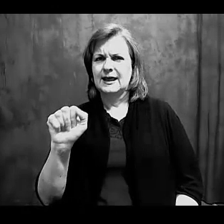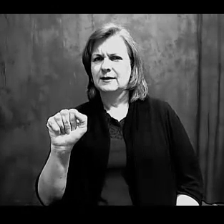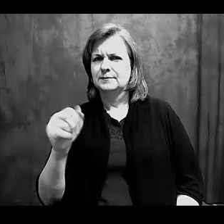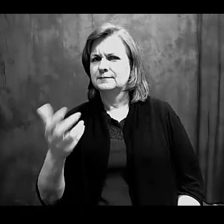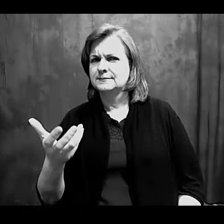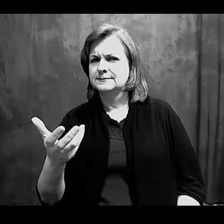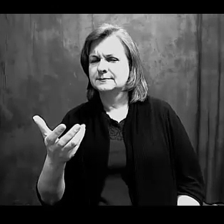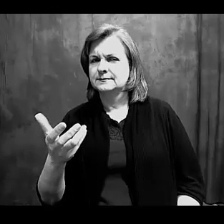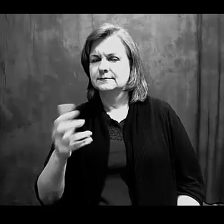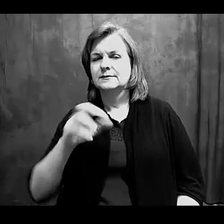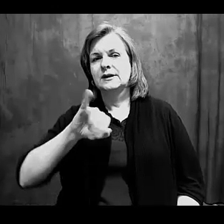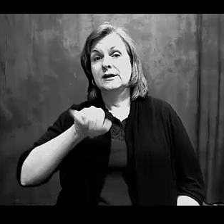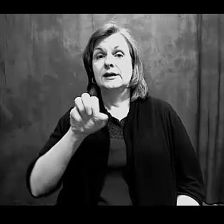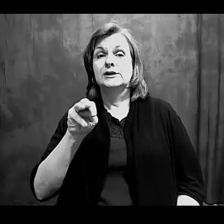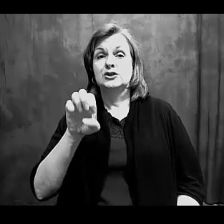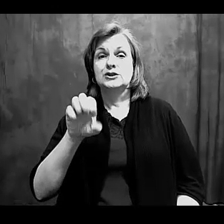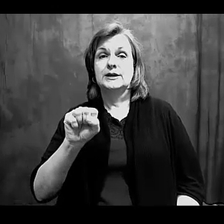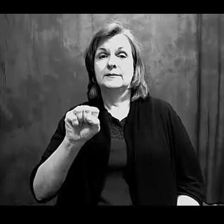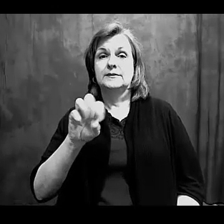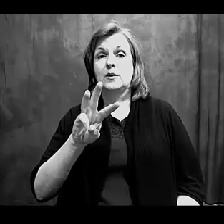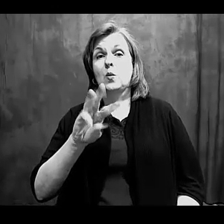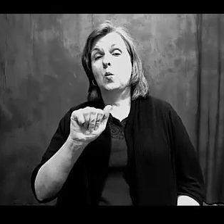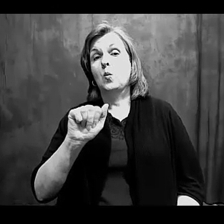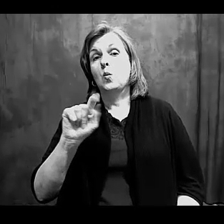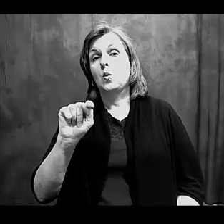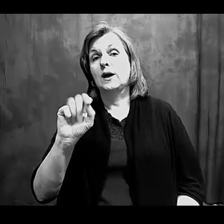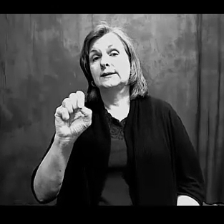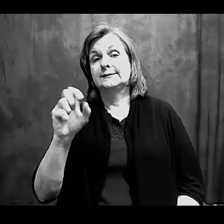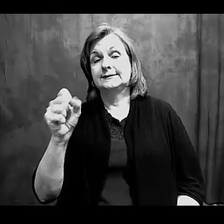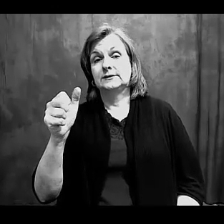James Watson some of you may recognize his name